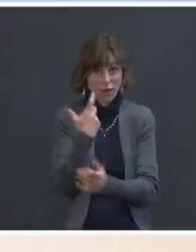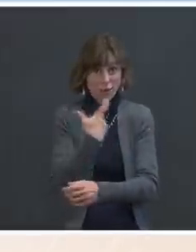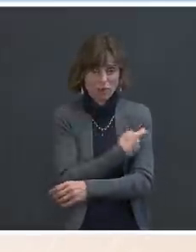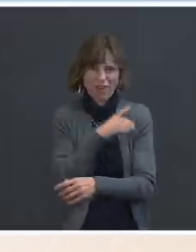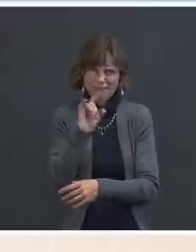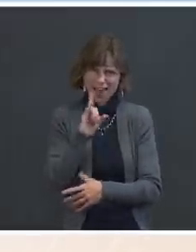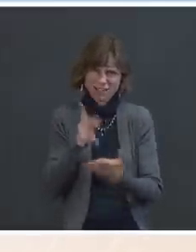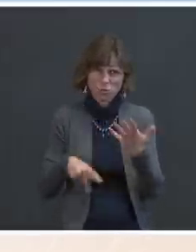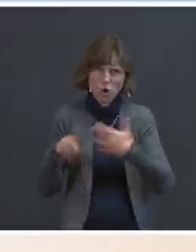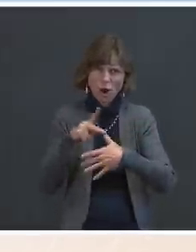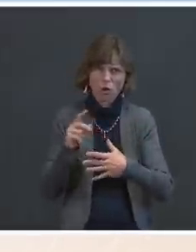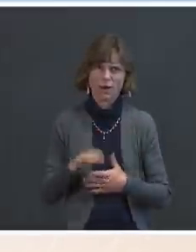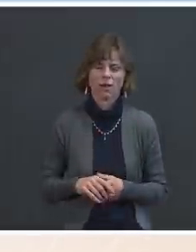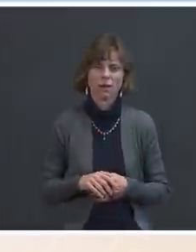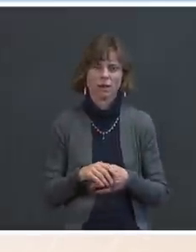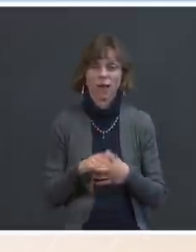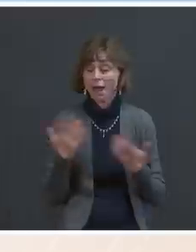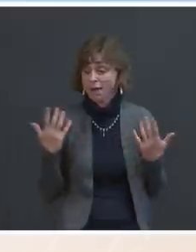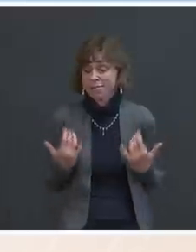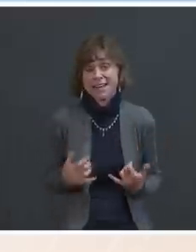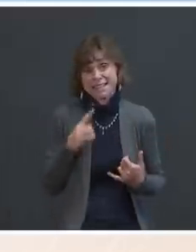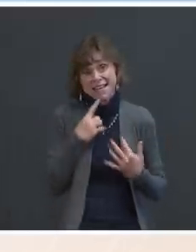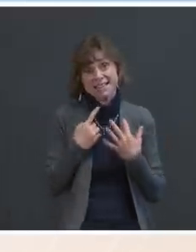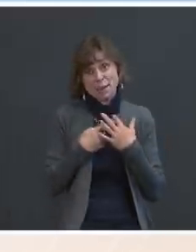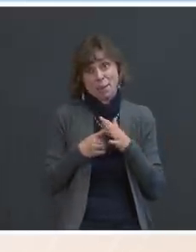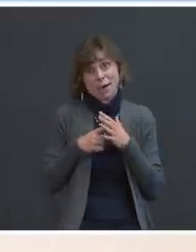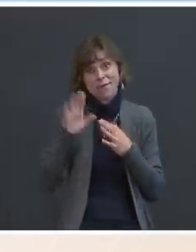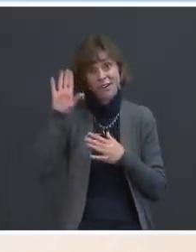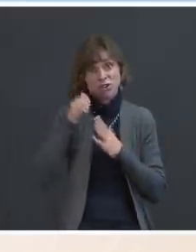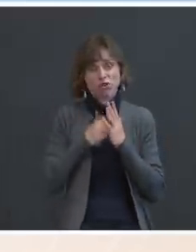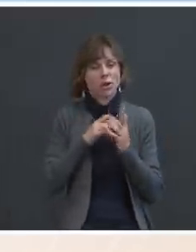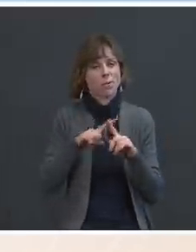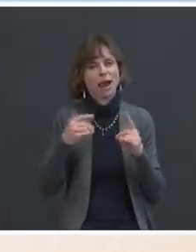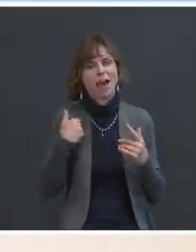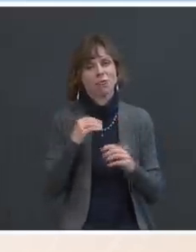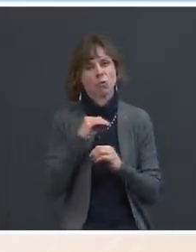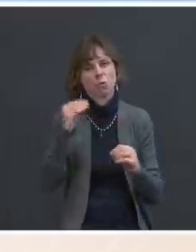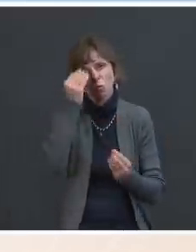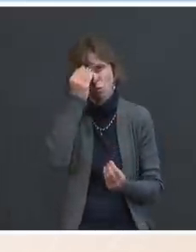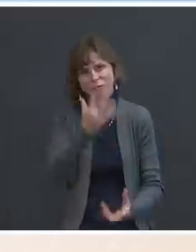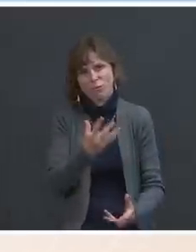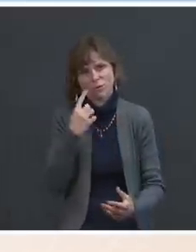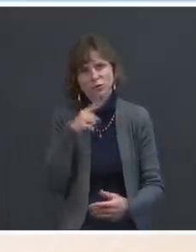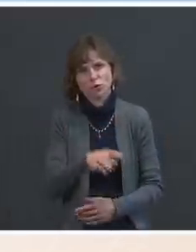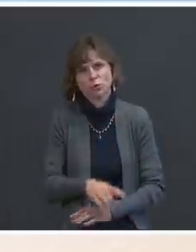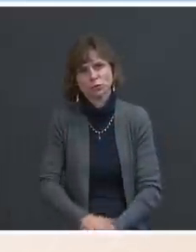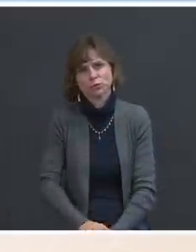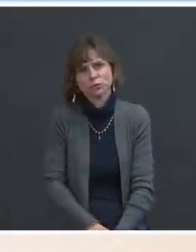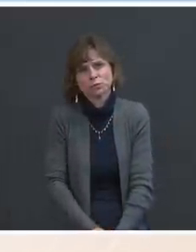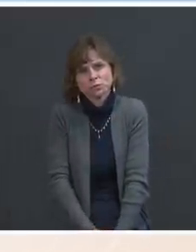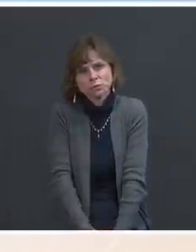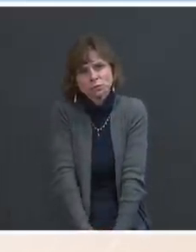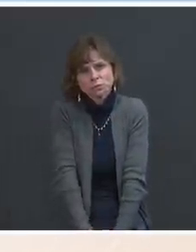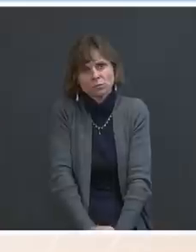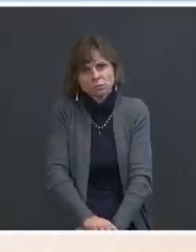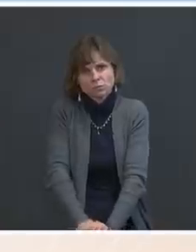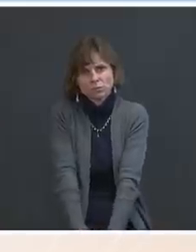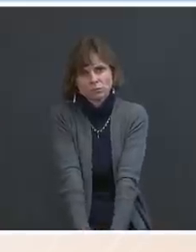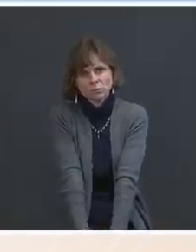And, of course, this is just the beginning of his agenda, but I don't have anything more to preview for you. Go ahead. >> The Press: Thank you, Jen. Given the current progress on vaccination around the world,